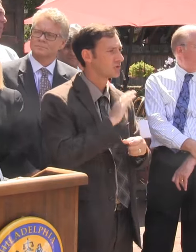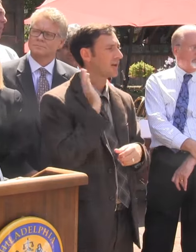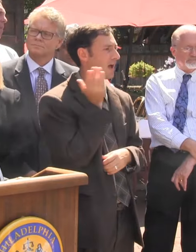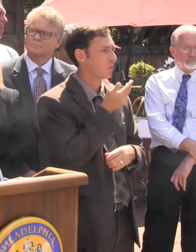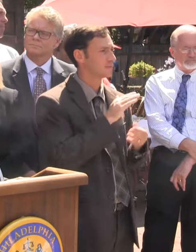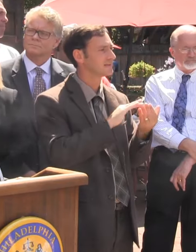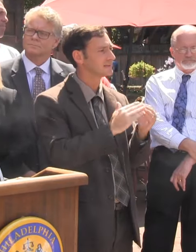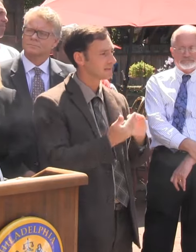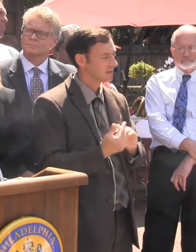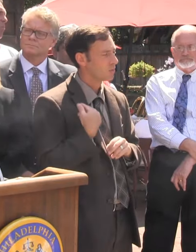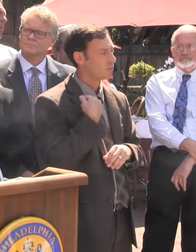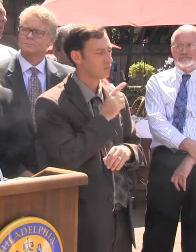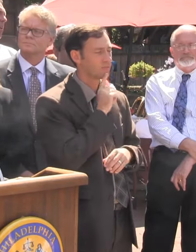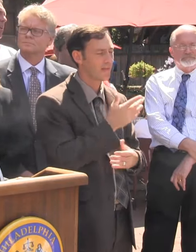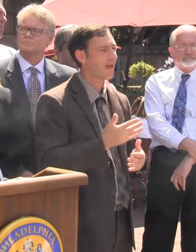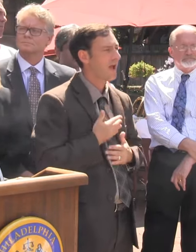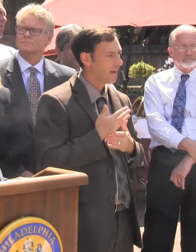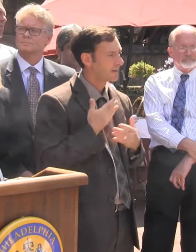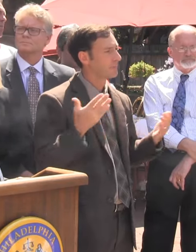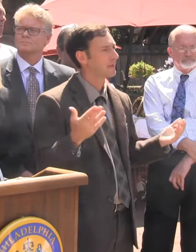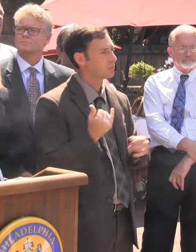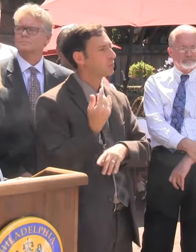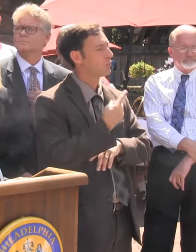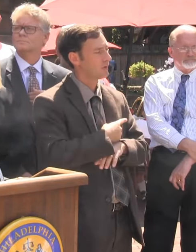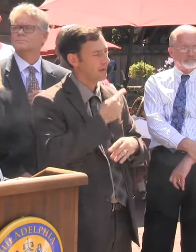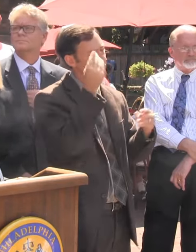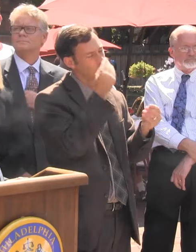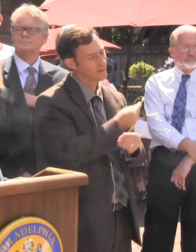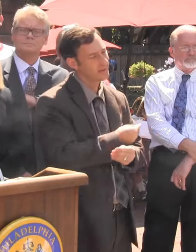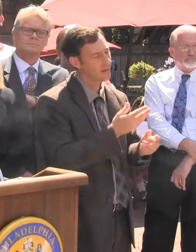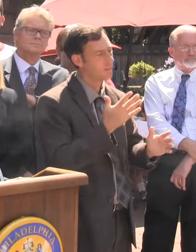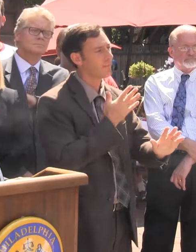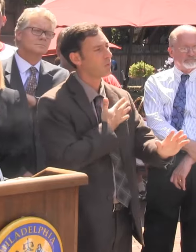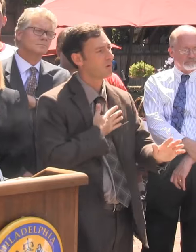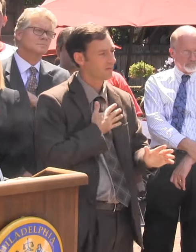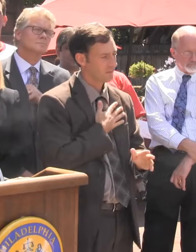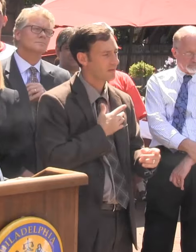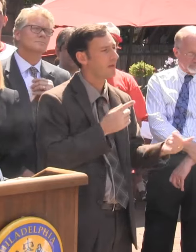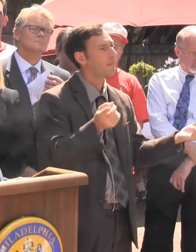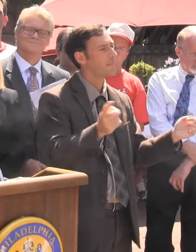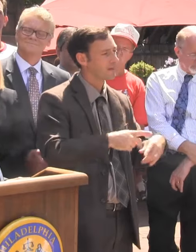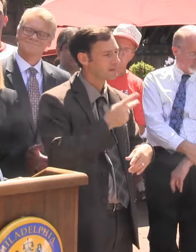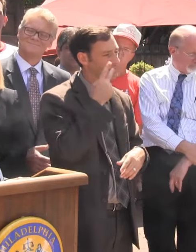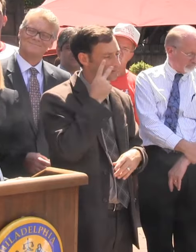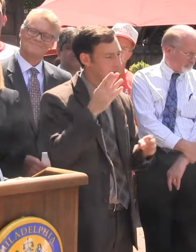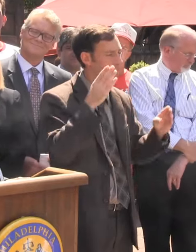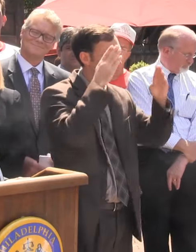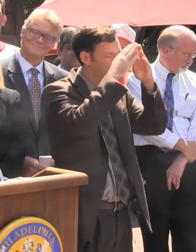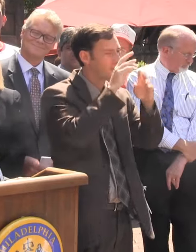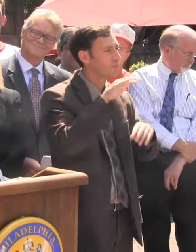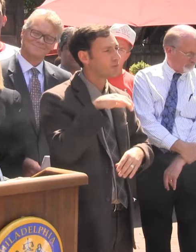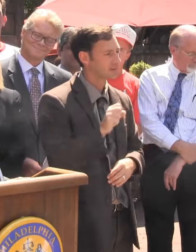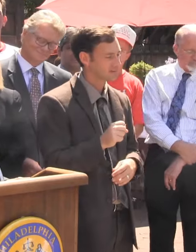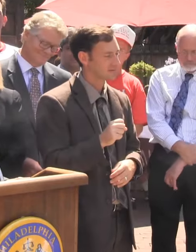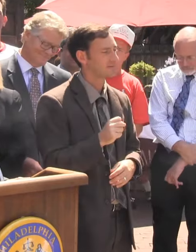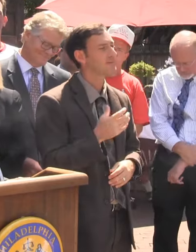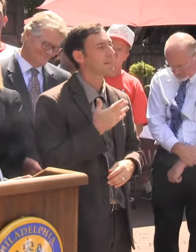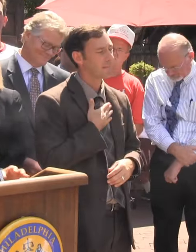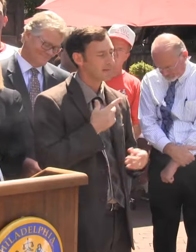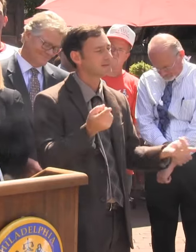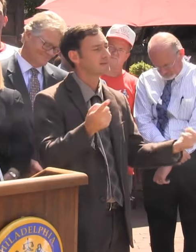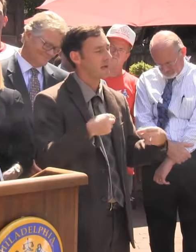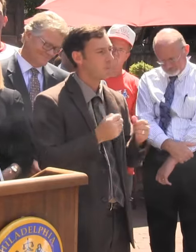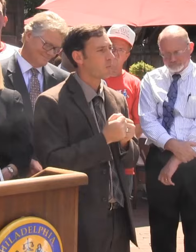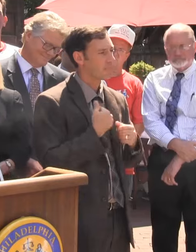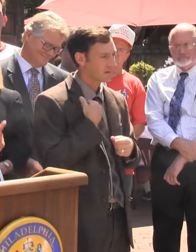And we are truly happy to be here today to tell you please be with us, I will be there,